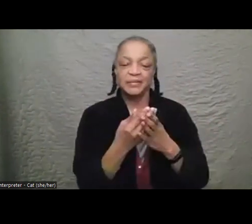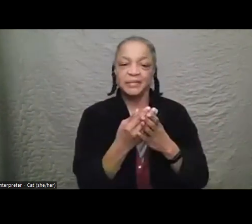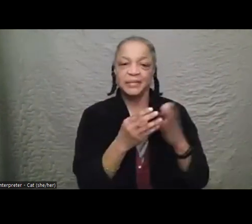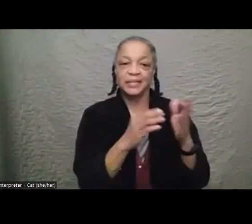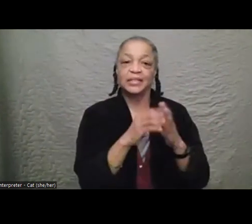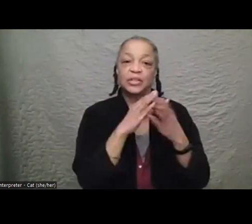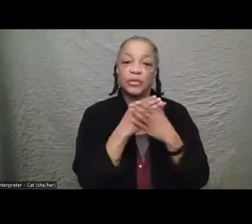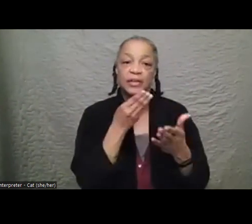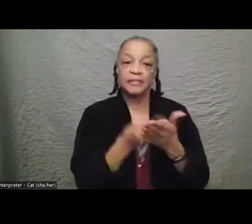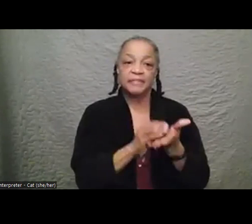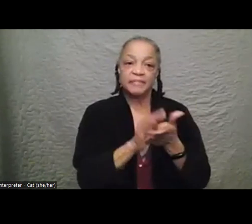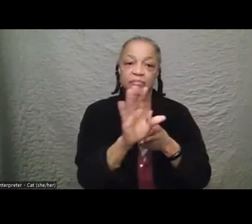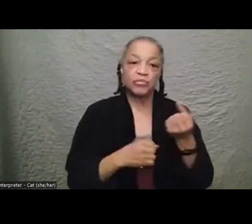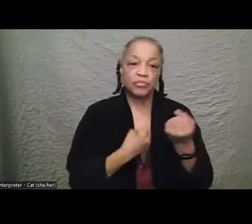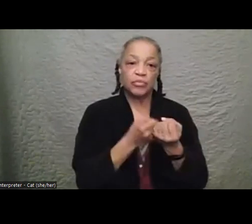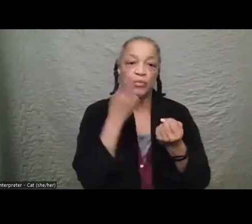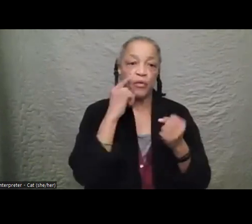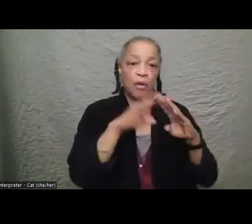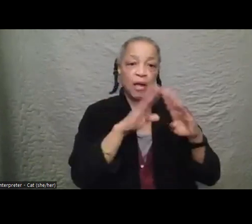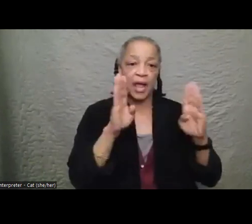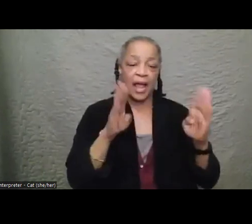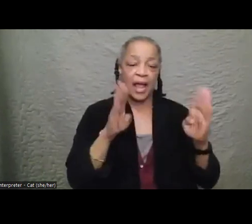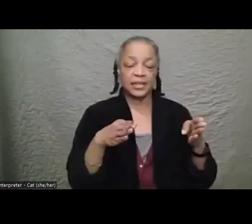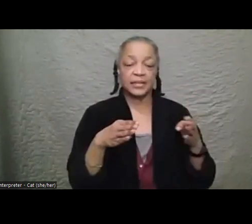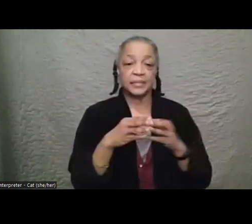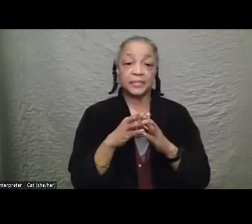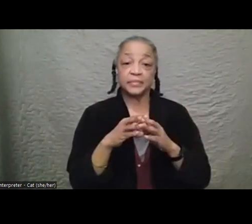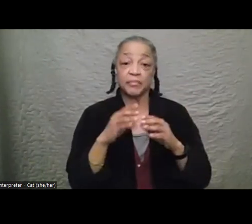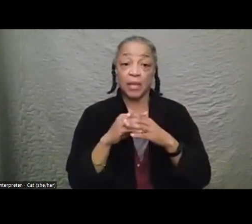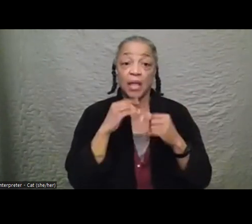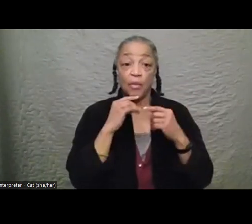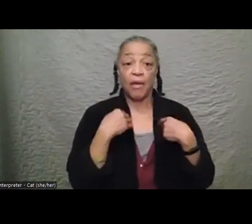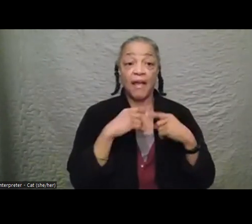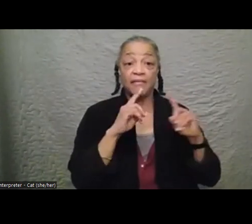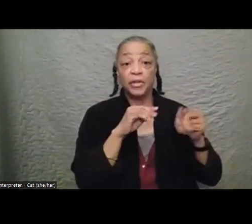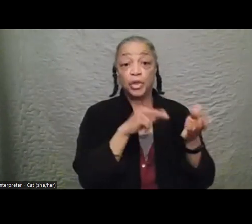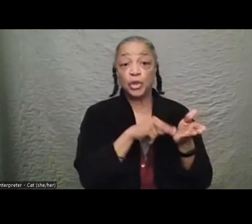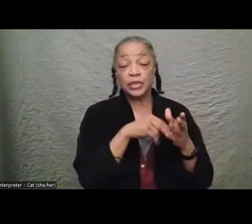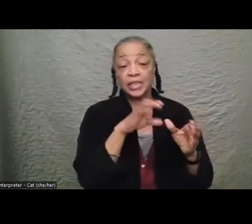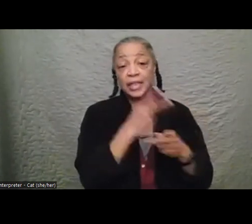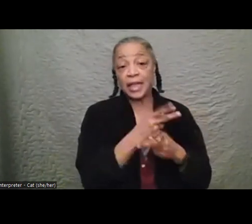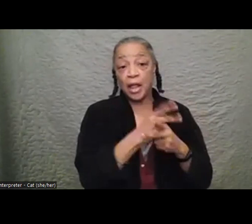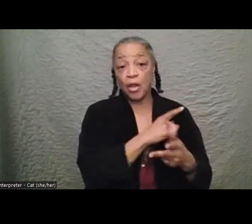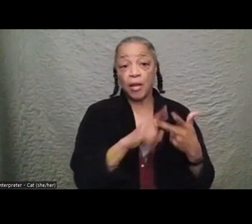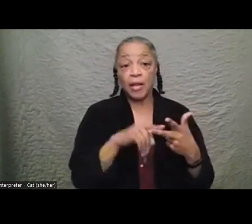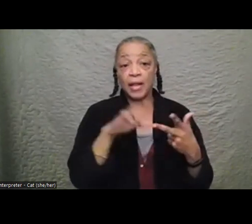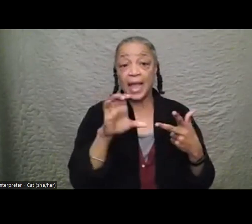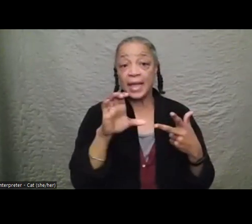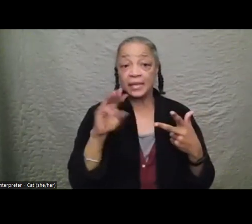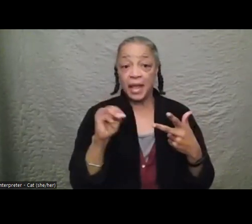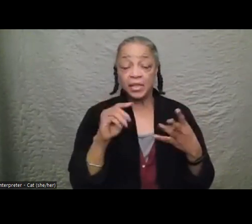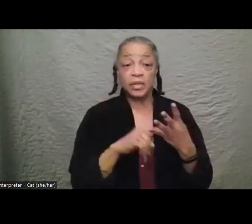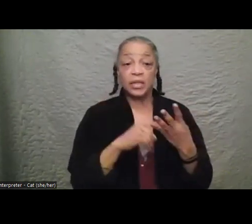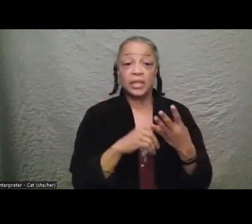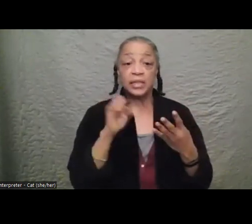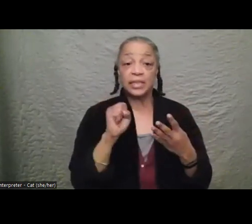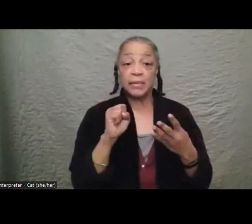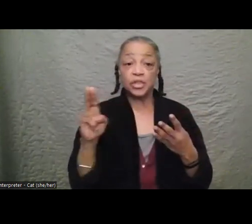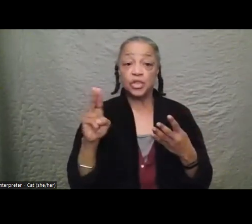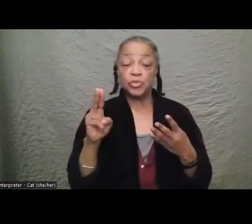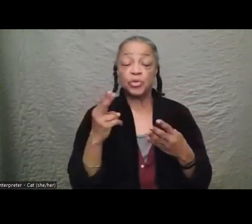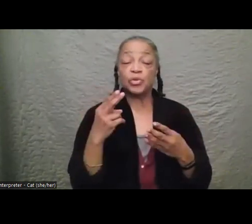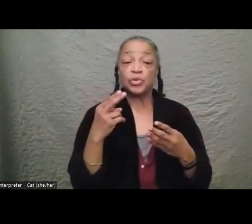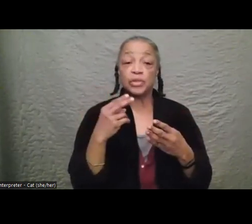housing . Attended nursing care, case management, substance abuse treatment, mental health services